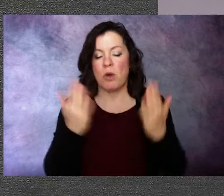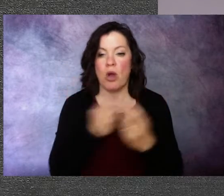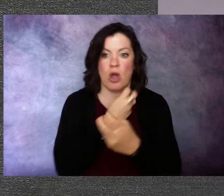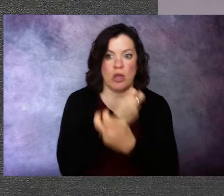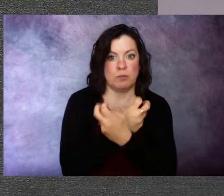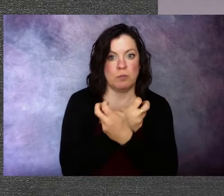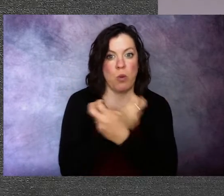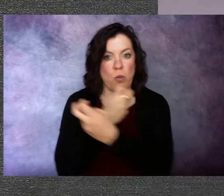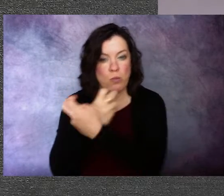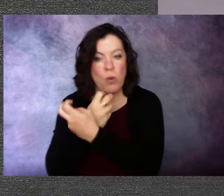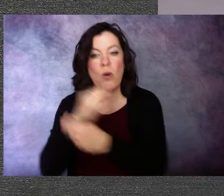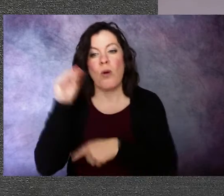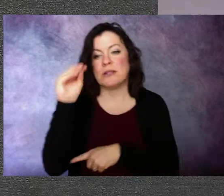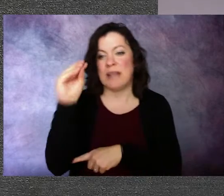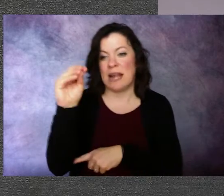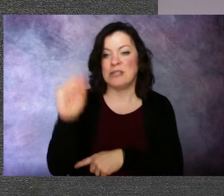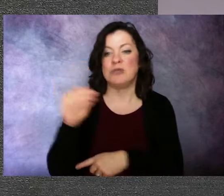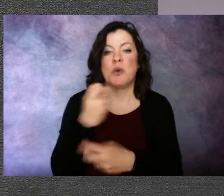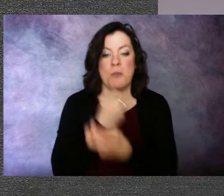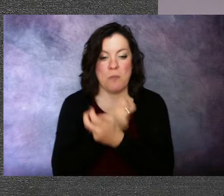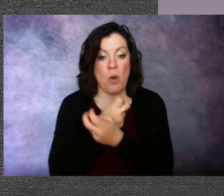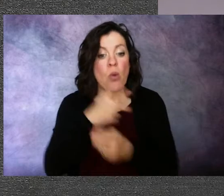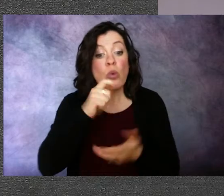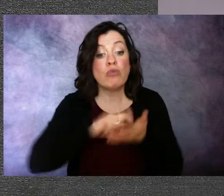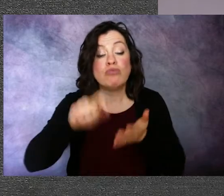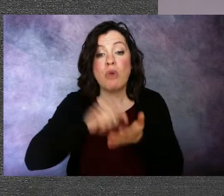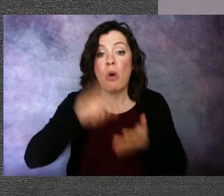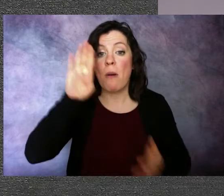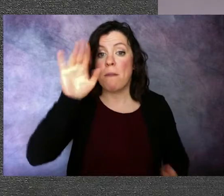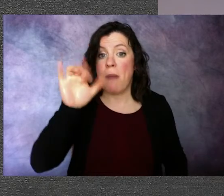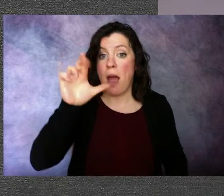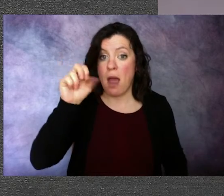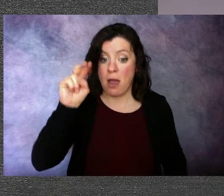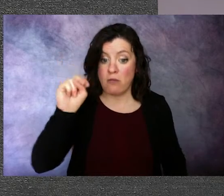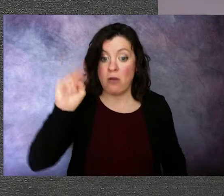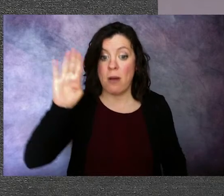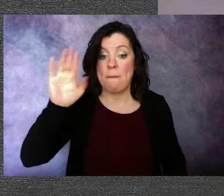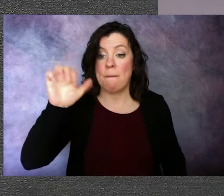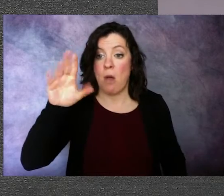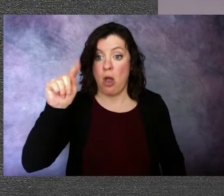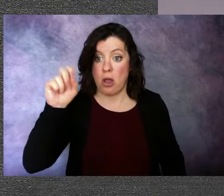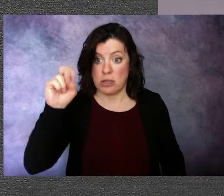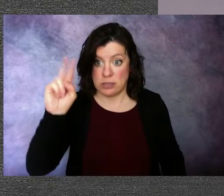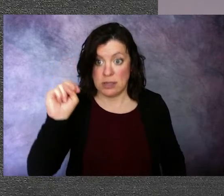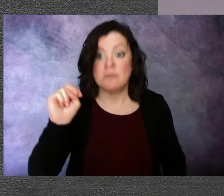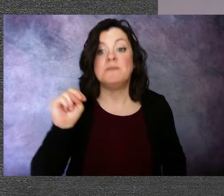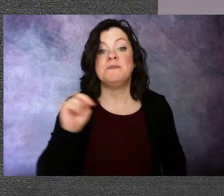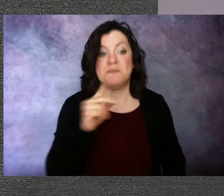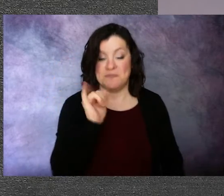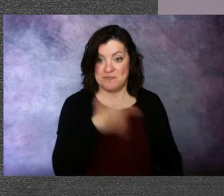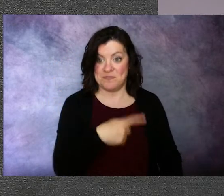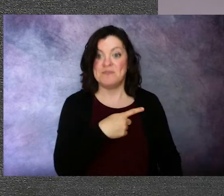We're gonna read all about this and see how dinosaurs, their bones are found by those scientists called paleontologists.